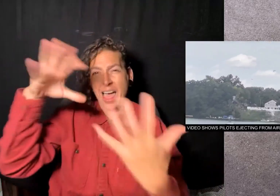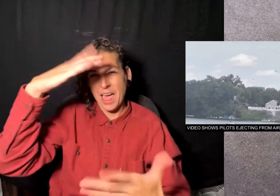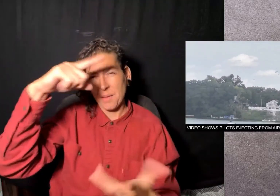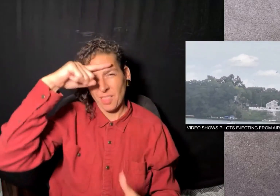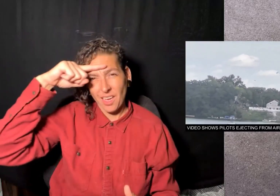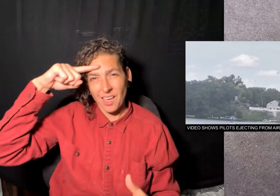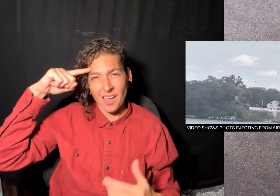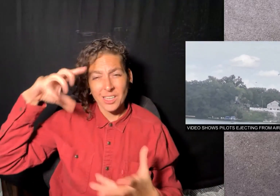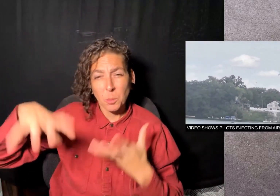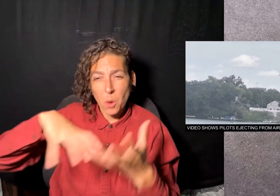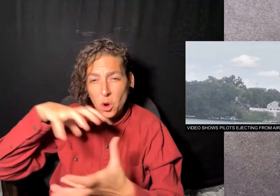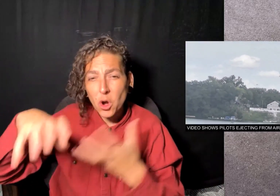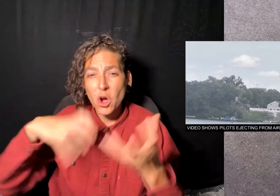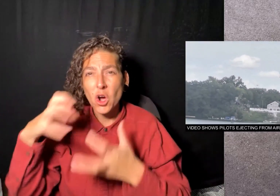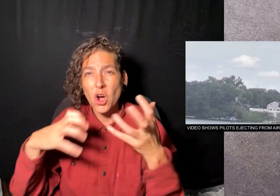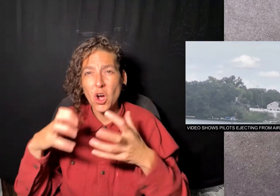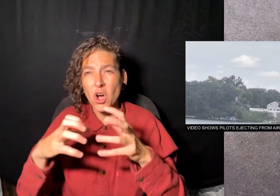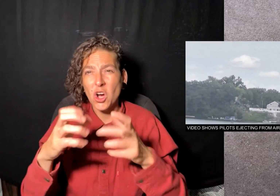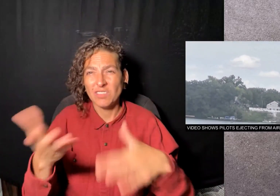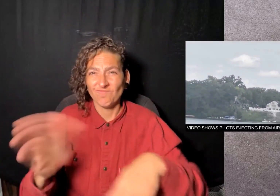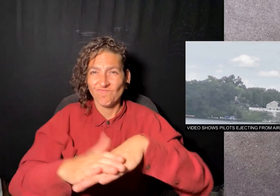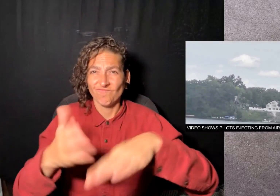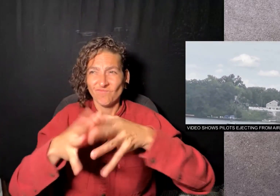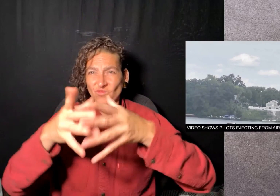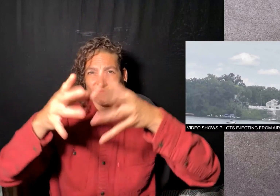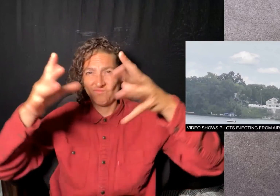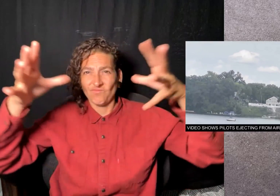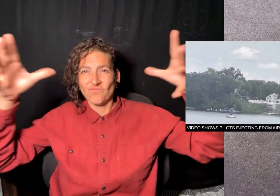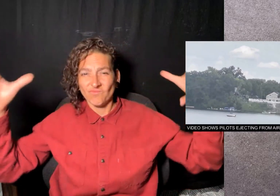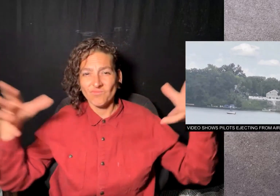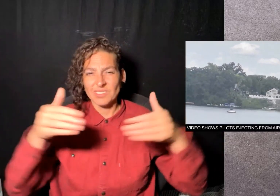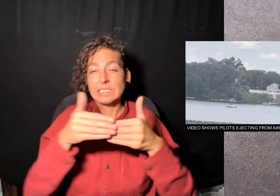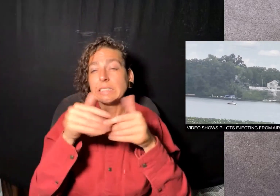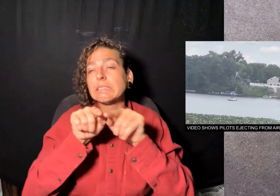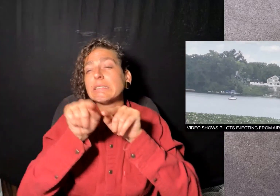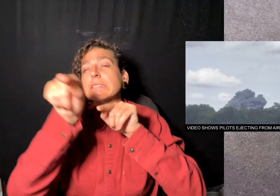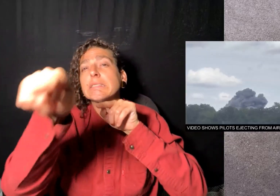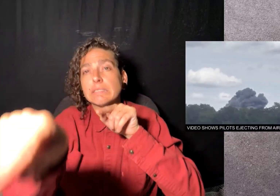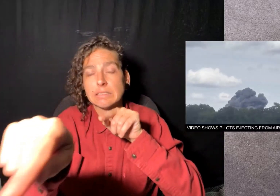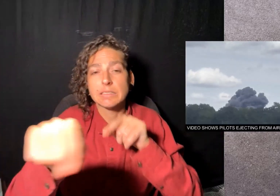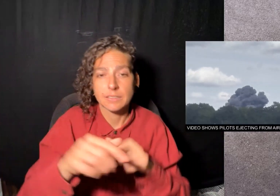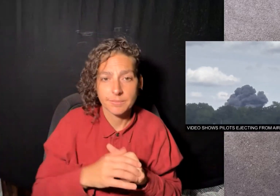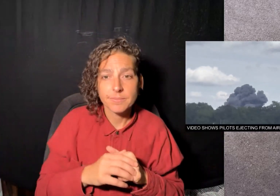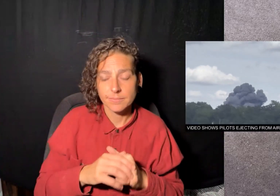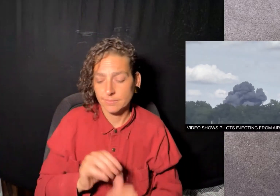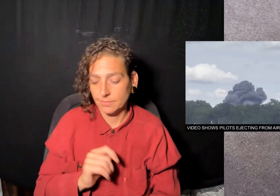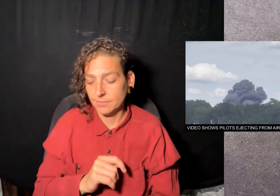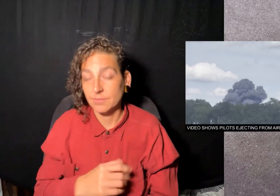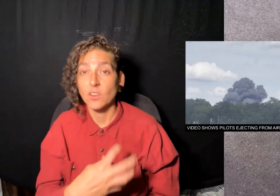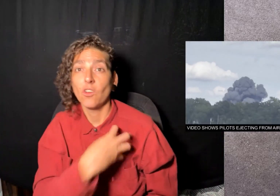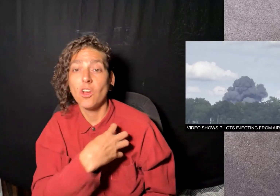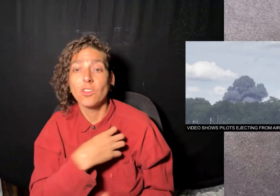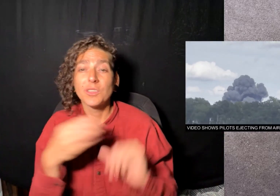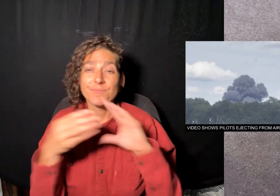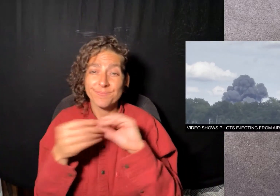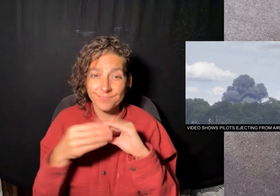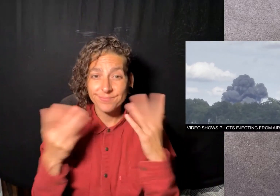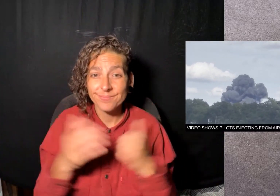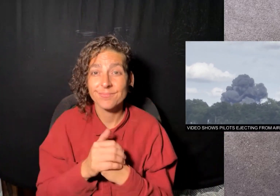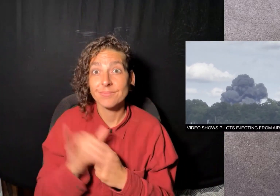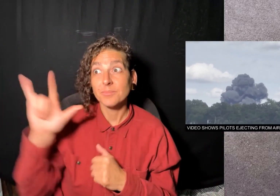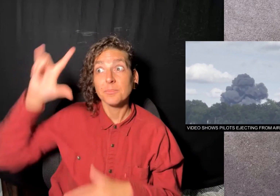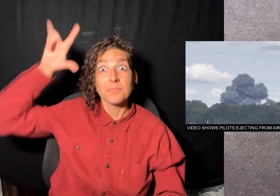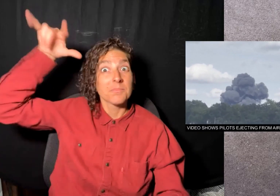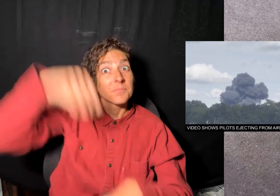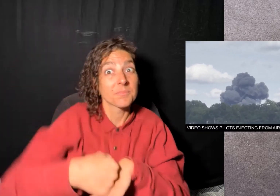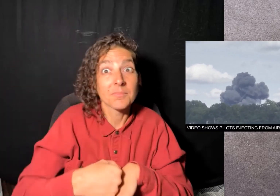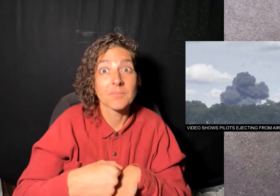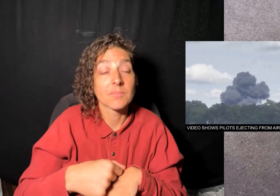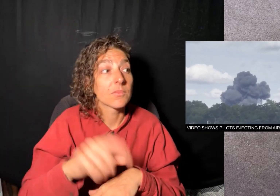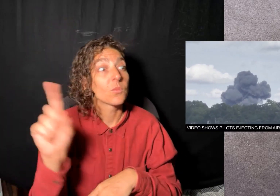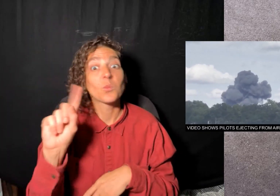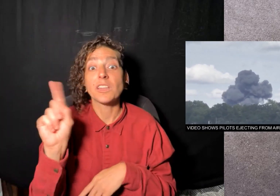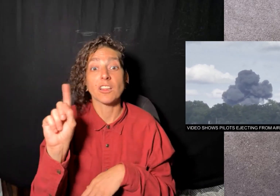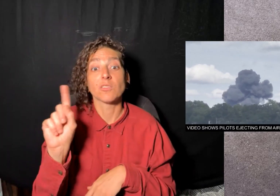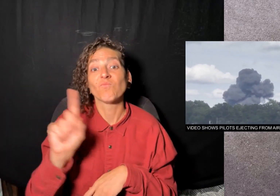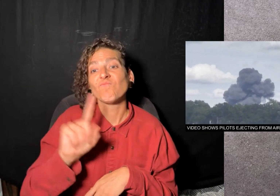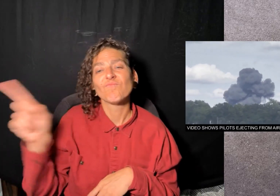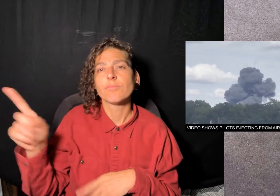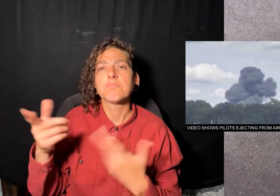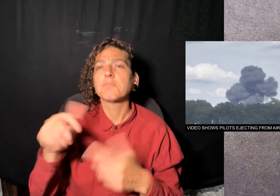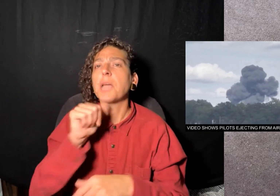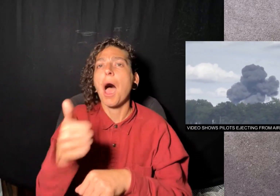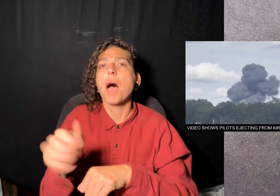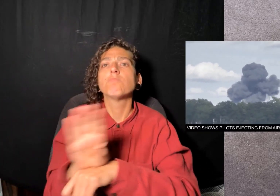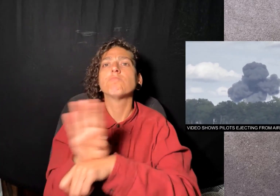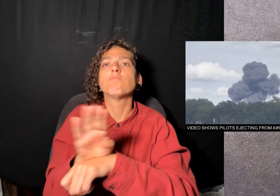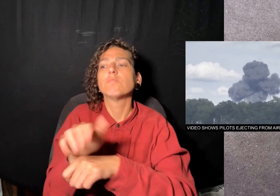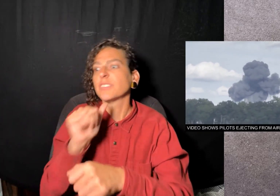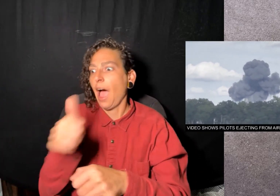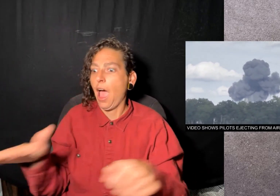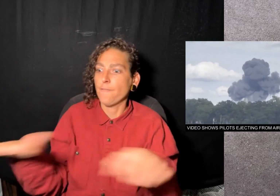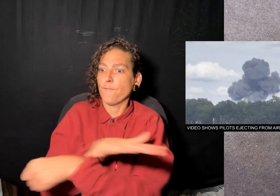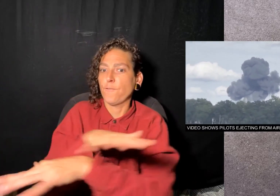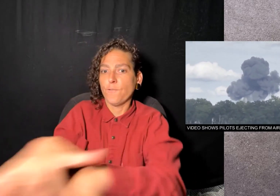cloud of black smoke arises in the distance authorities say the plane crashed on unoccupied